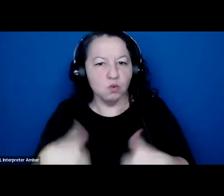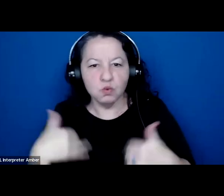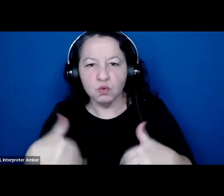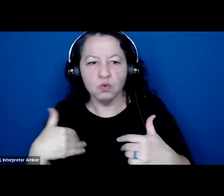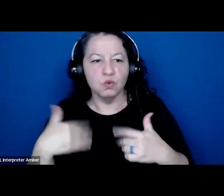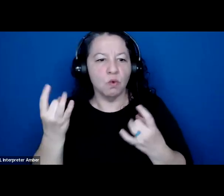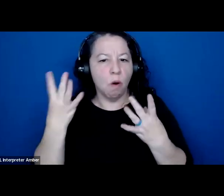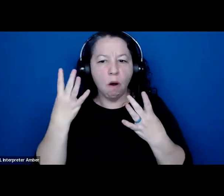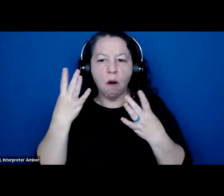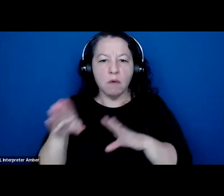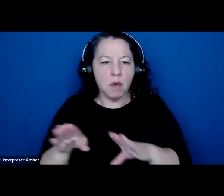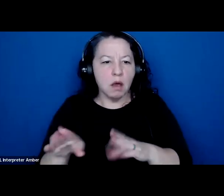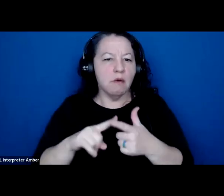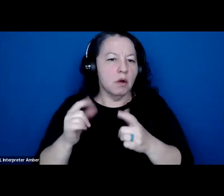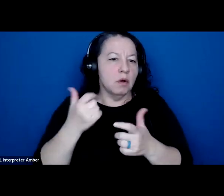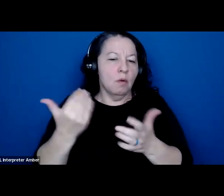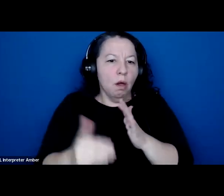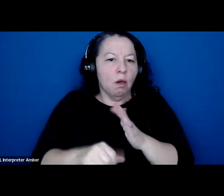relentless bombing of the strip, as well as